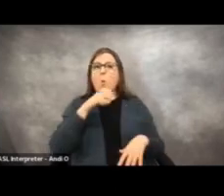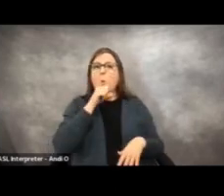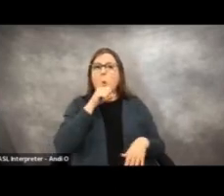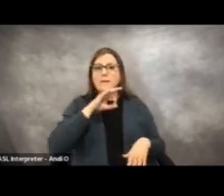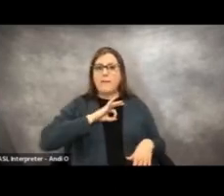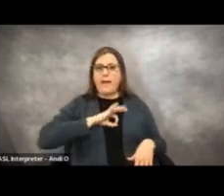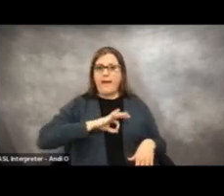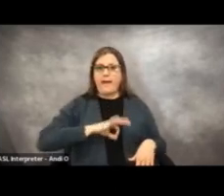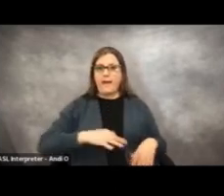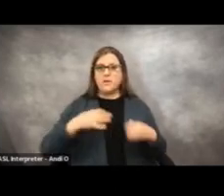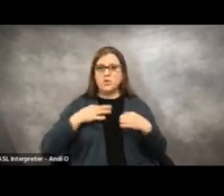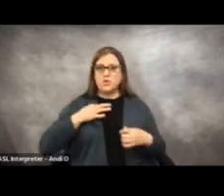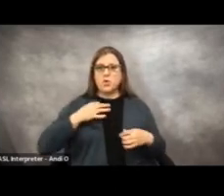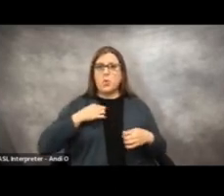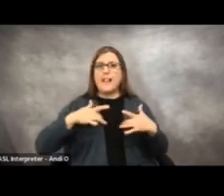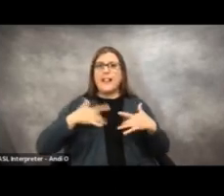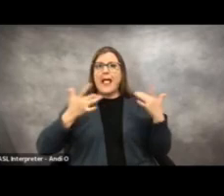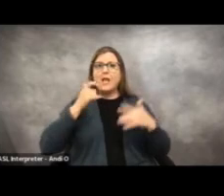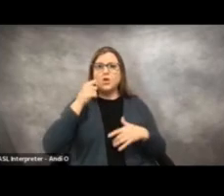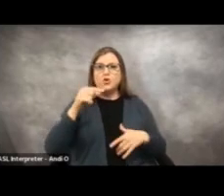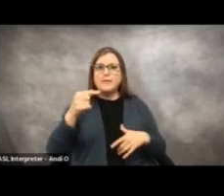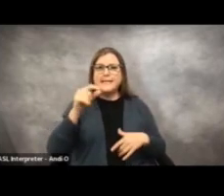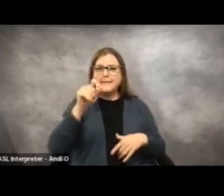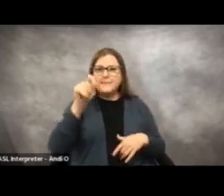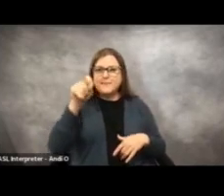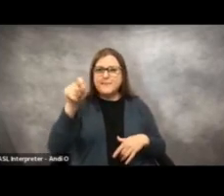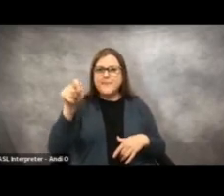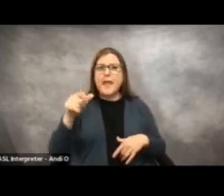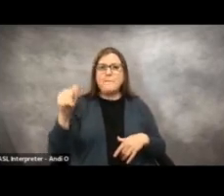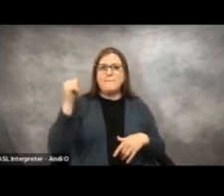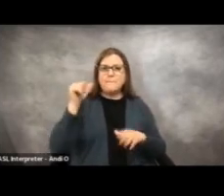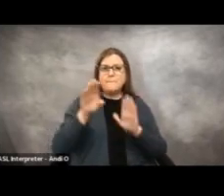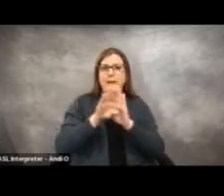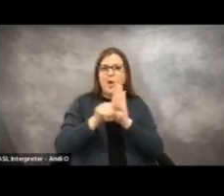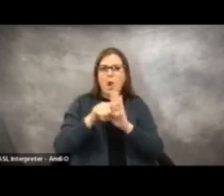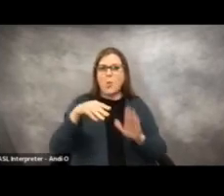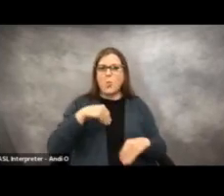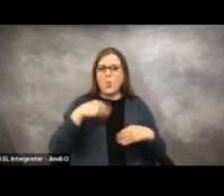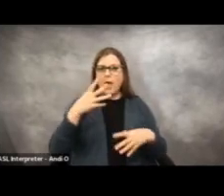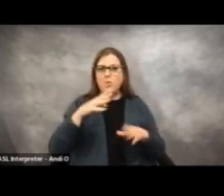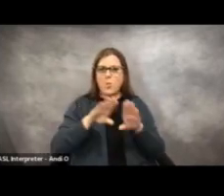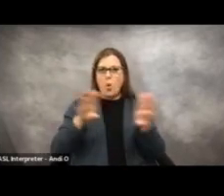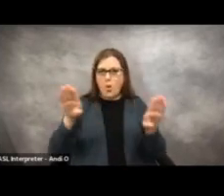light green checks. And my background is a blank white wall. And our agenda for today